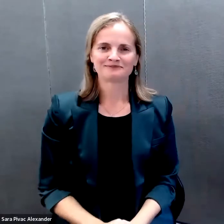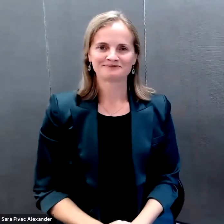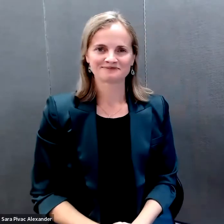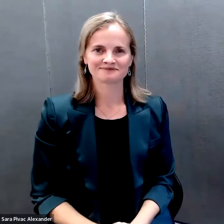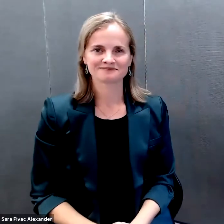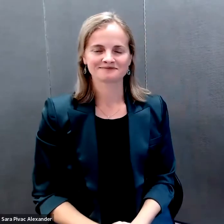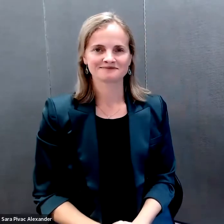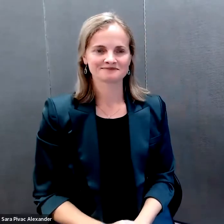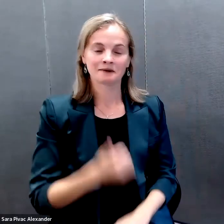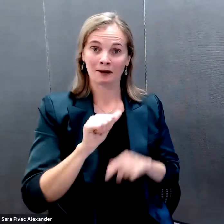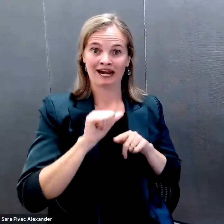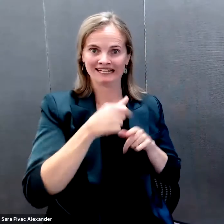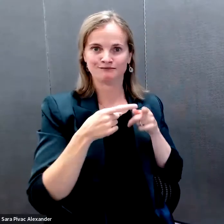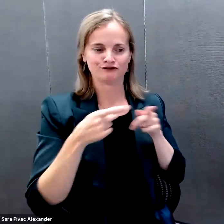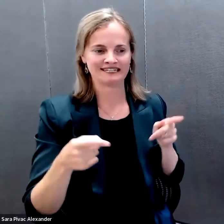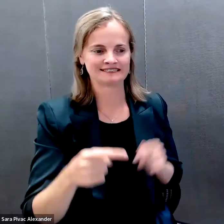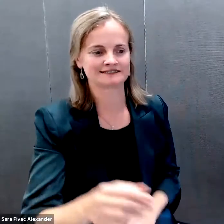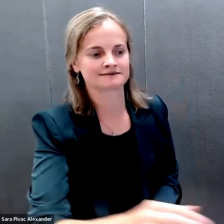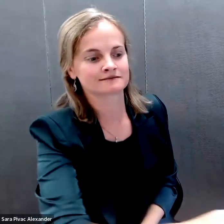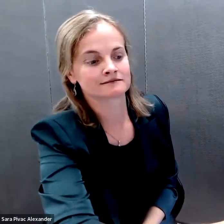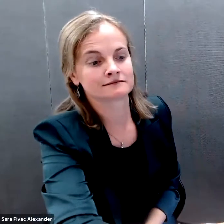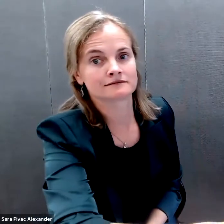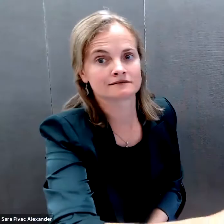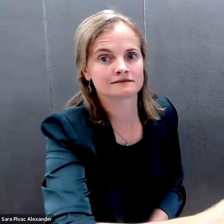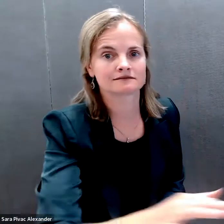give it a go next phrase